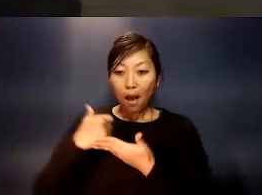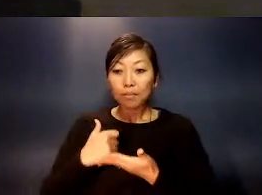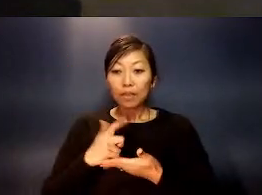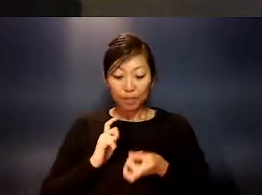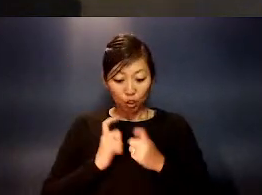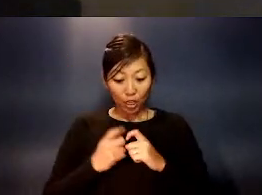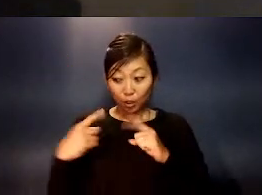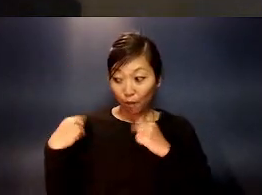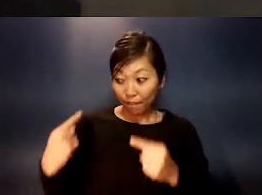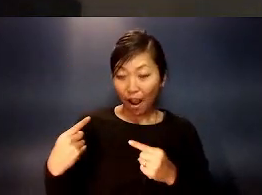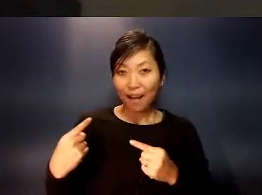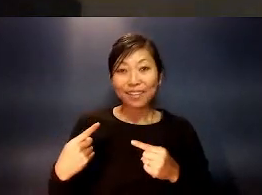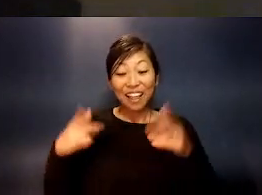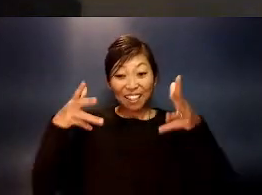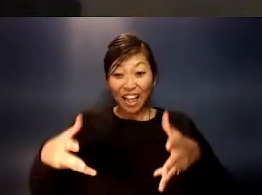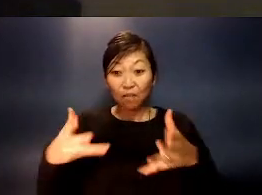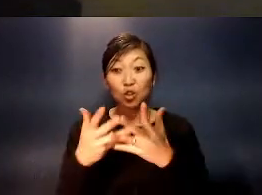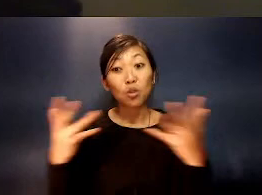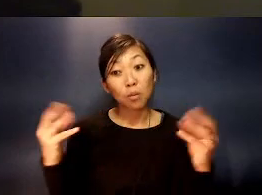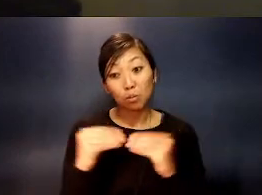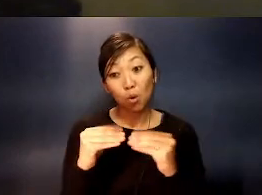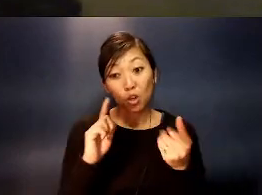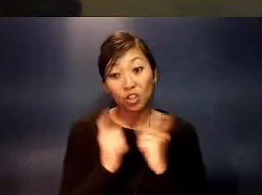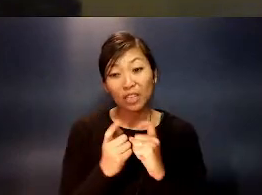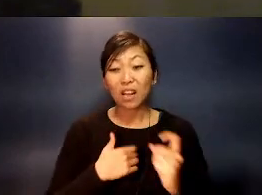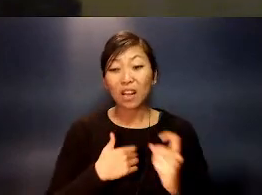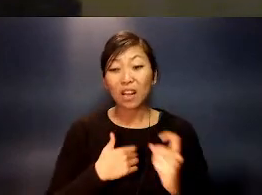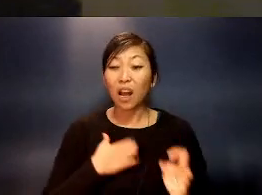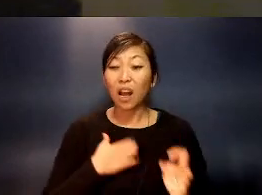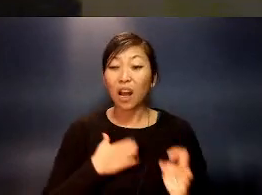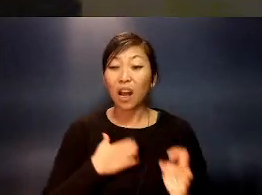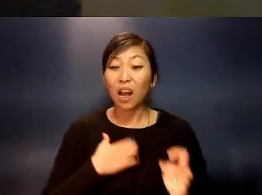NEXT MAYOR, THE NEXT CITY COUNCIL WILL FULFILL THEIR PROMISE OF A MORE BALANCED SYSTEM OF SAFETY.